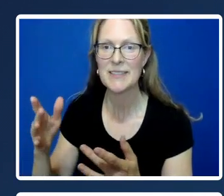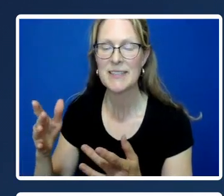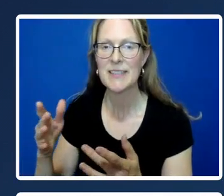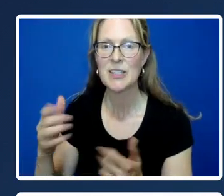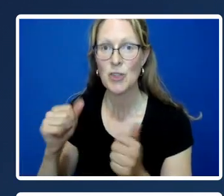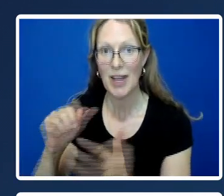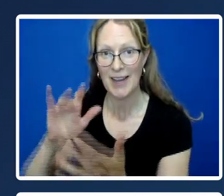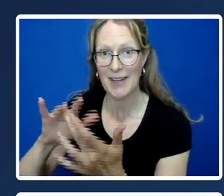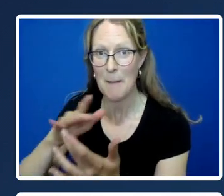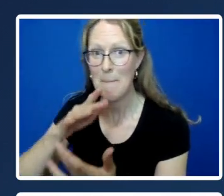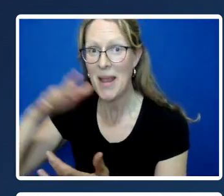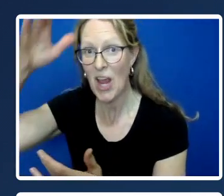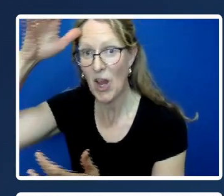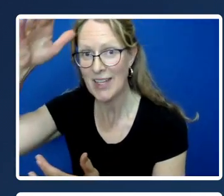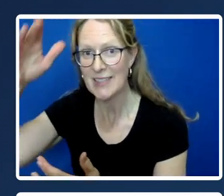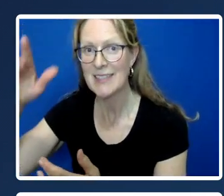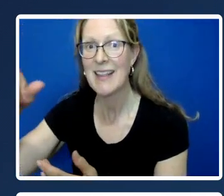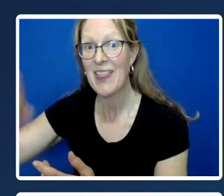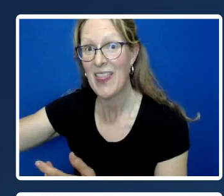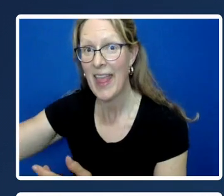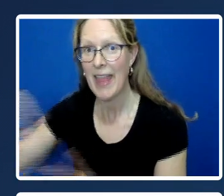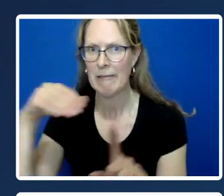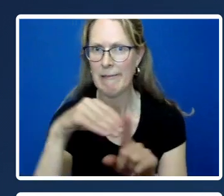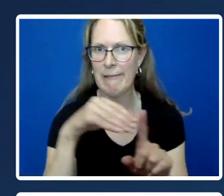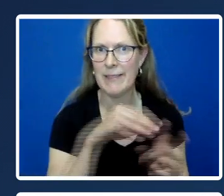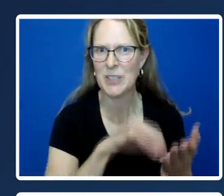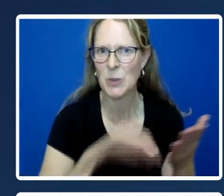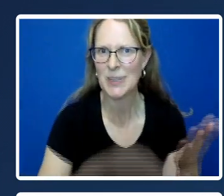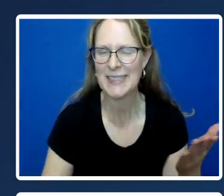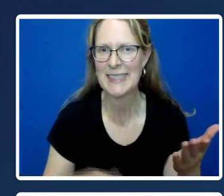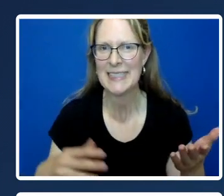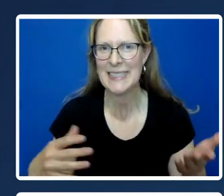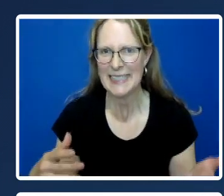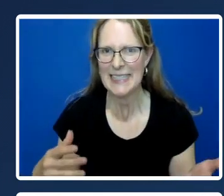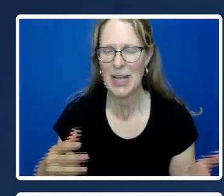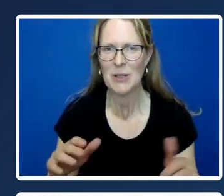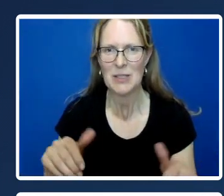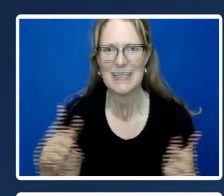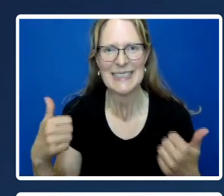that was challenges, yes, but overcome through creativity.